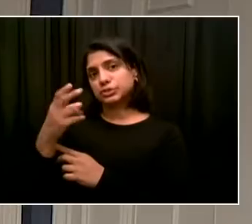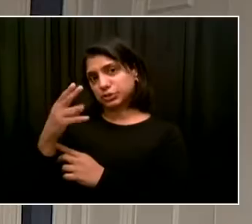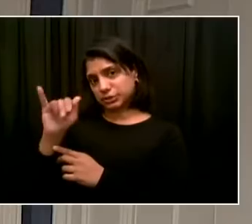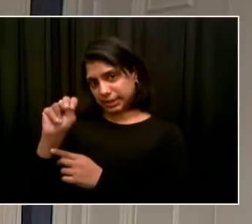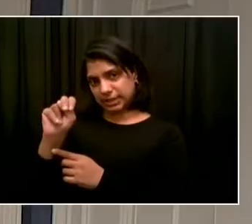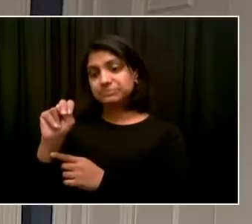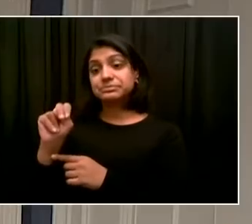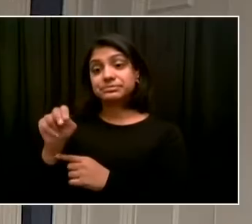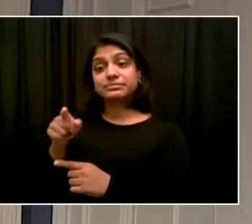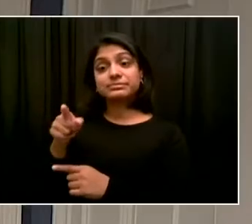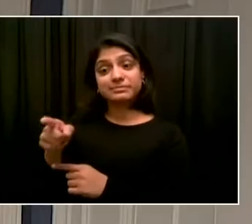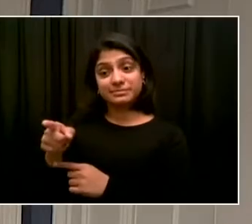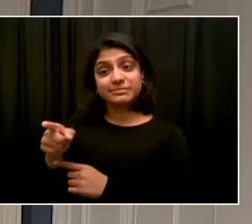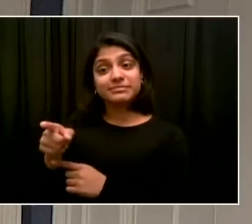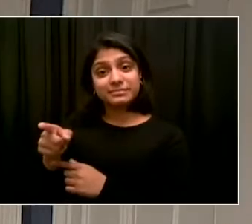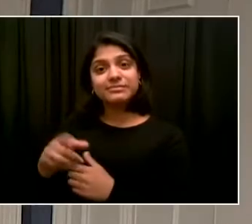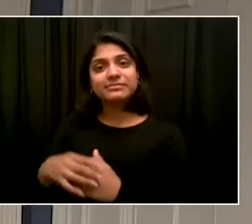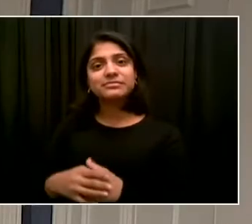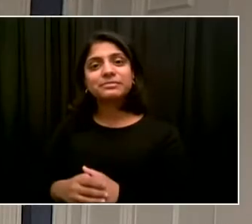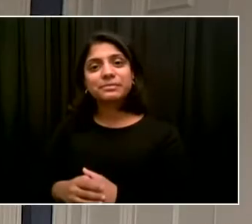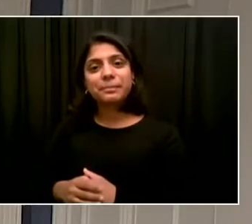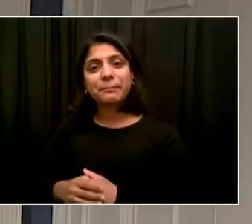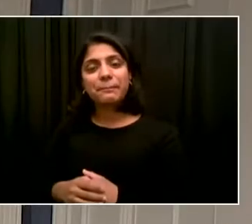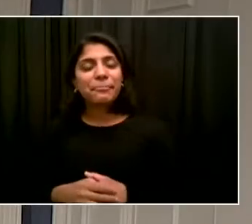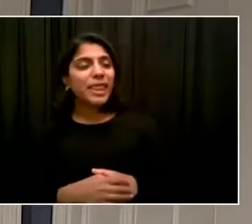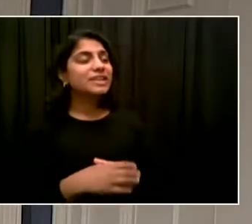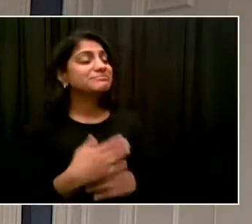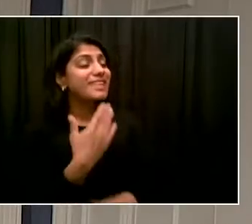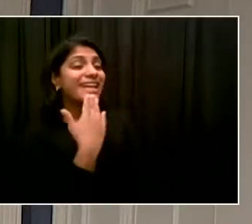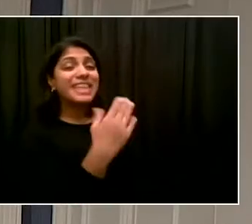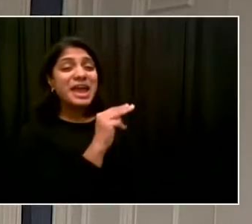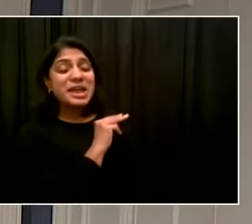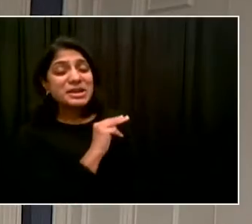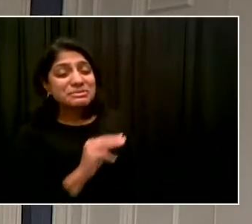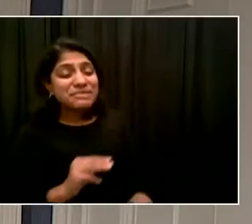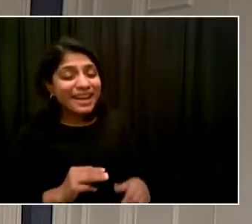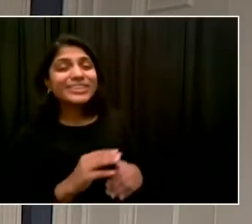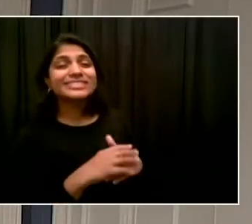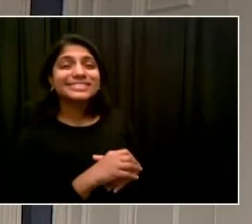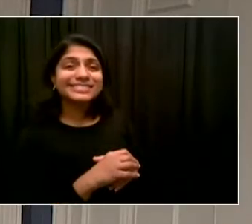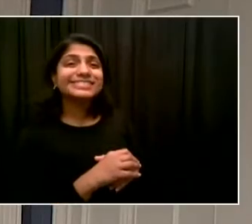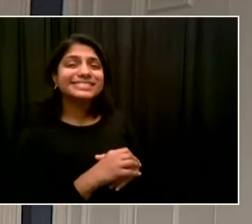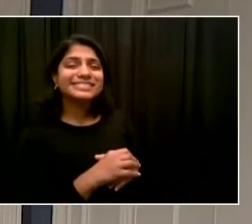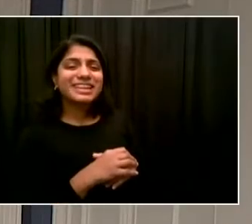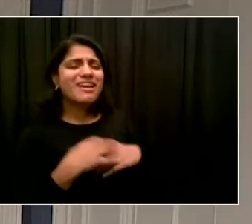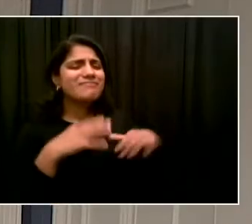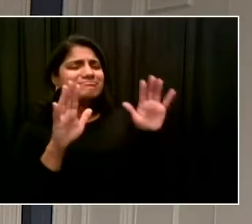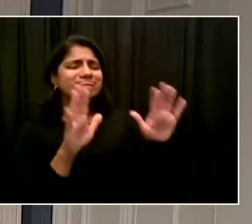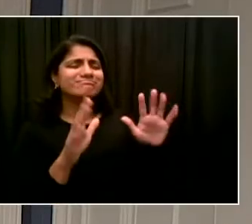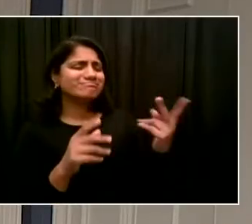COUNCILMEMBER